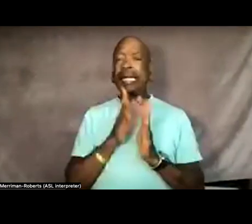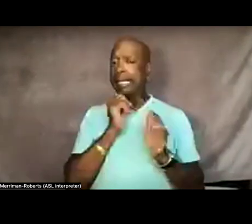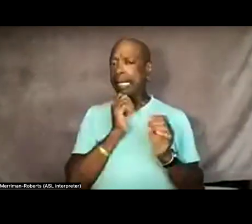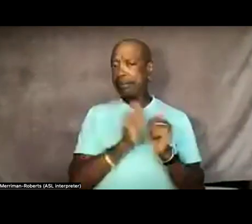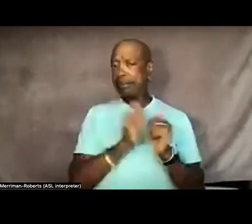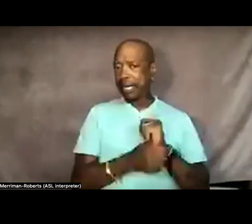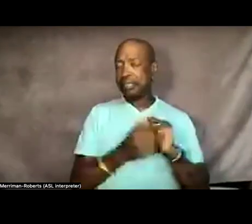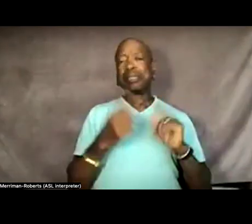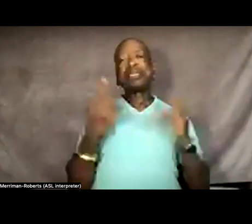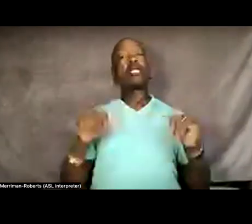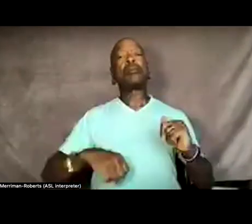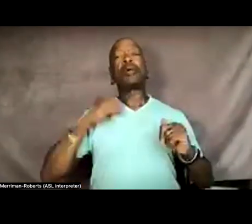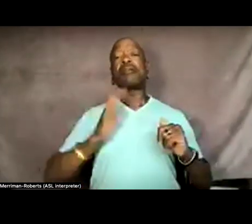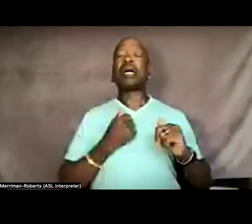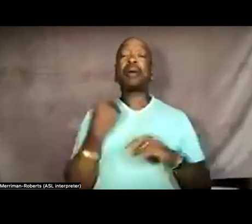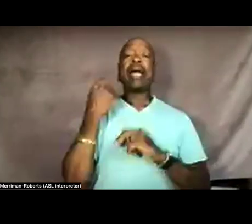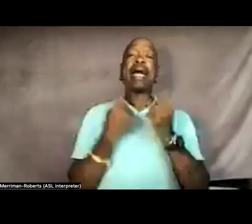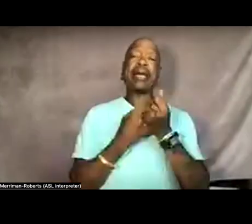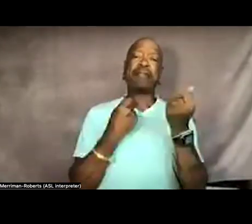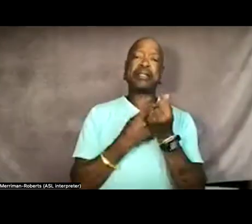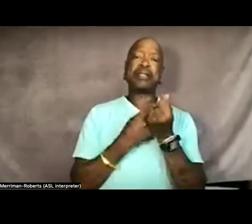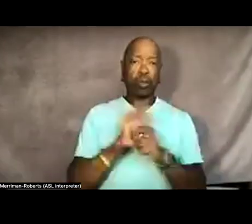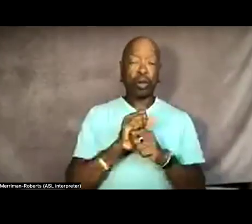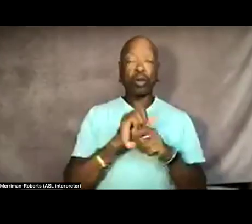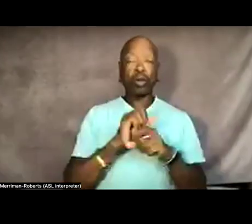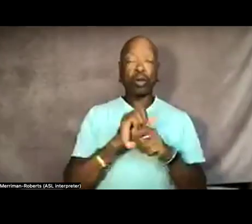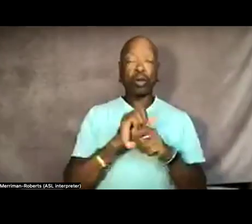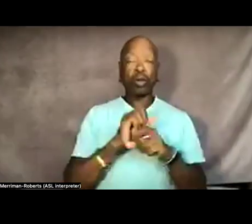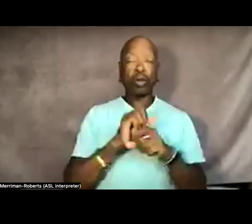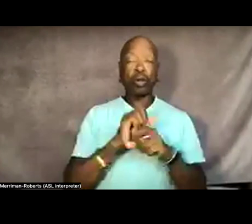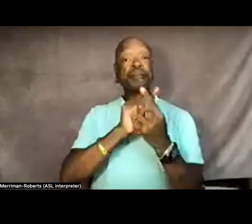work there we've also met with representatives from local and state public health departments